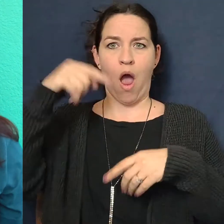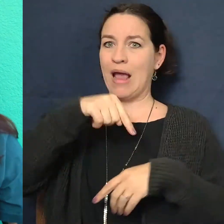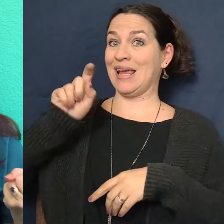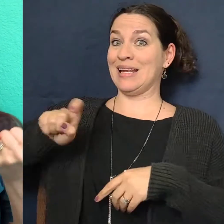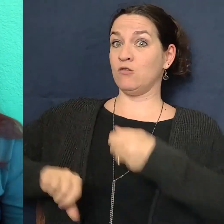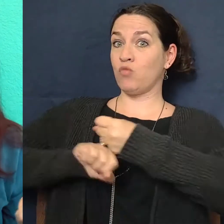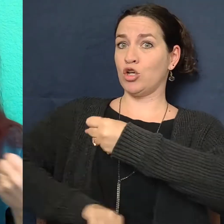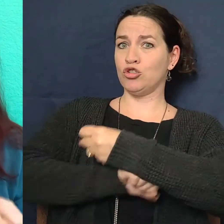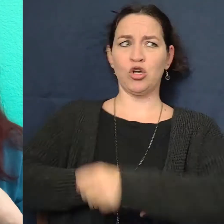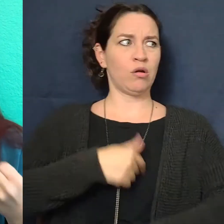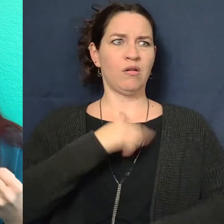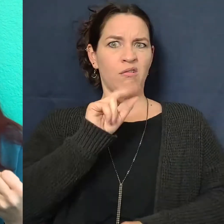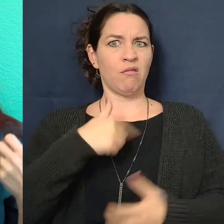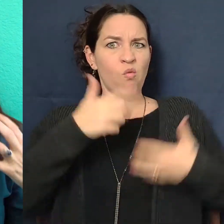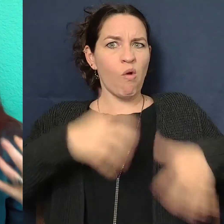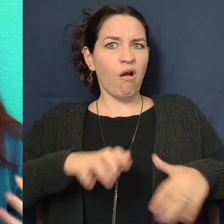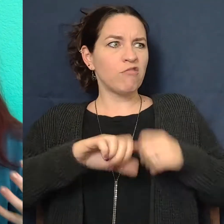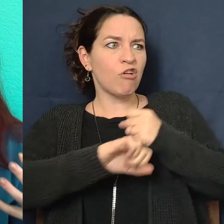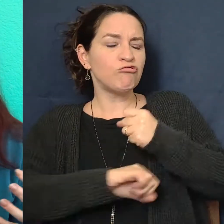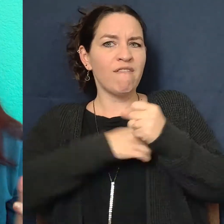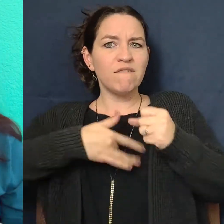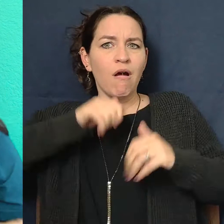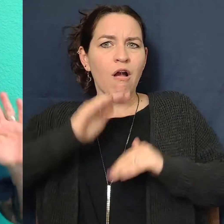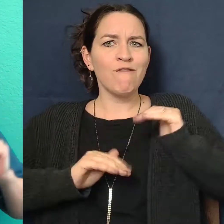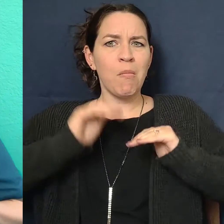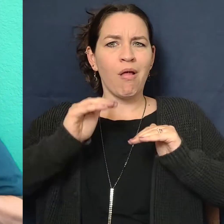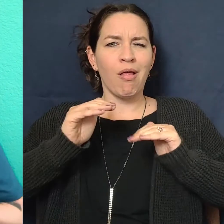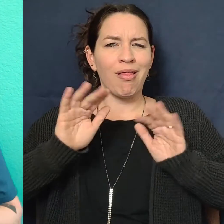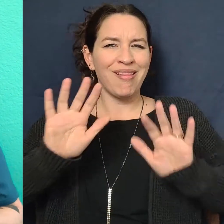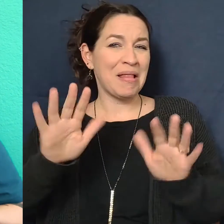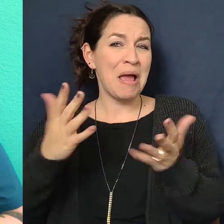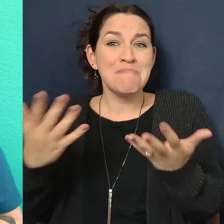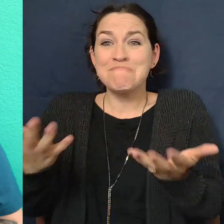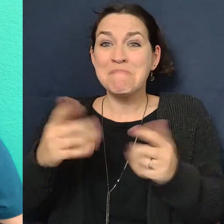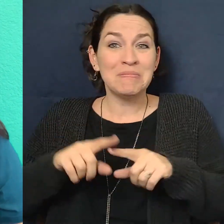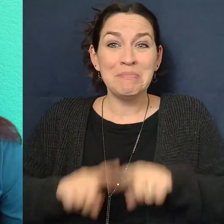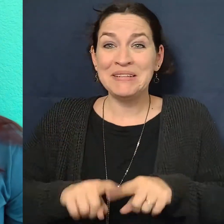You know the J could be demanding more structure and more rigidity and the P could be resisting that and feeling really uncomfortable with that.